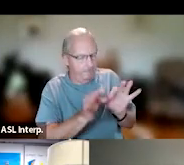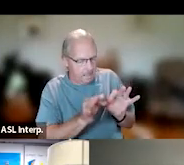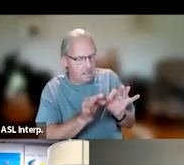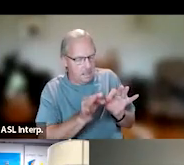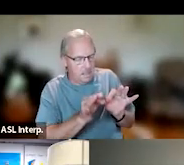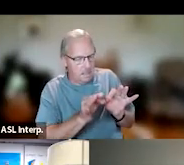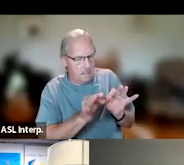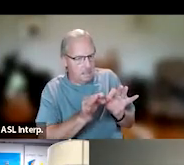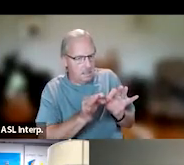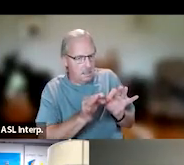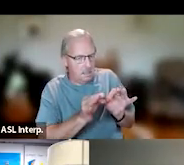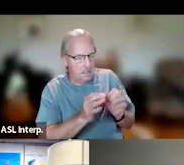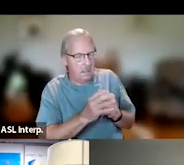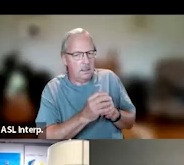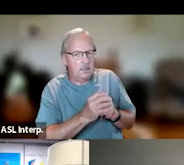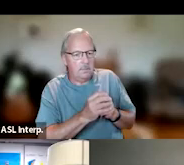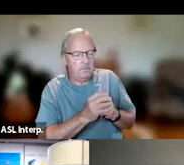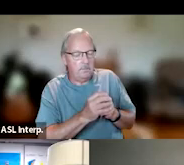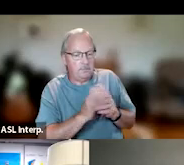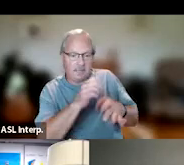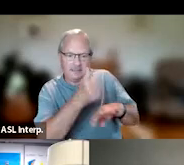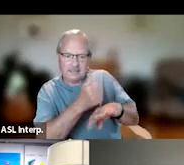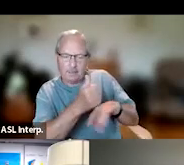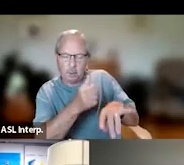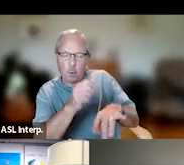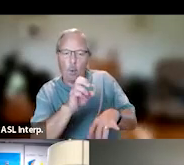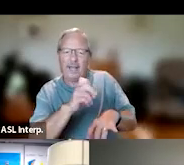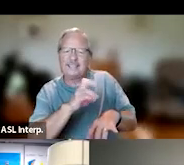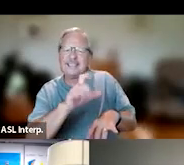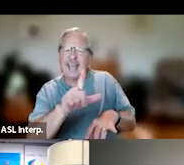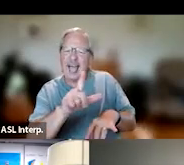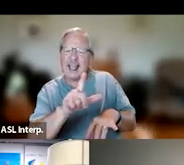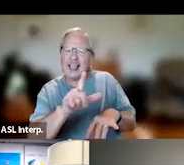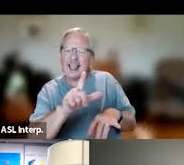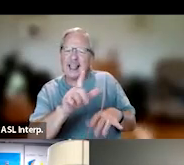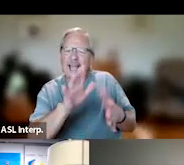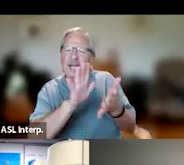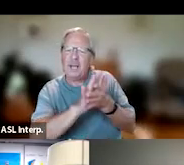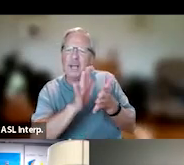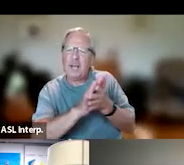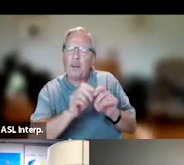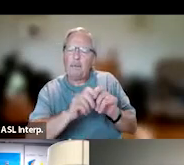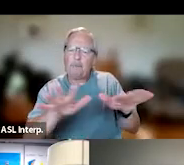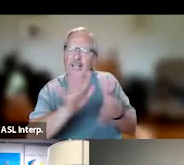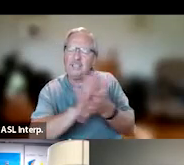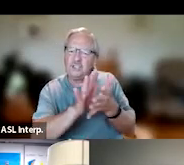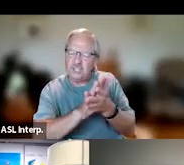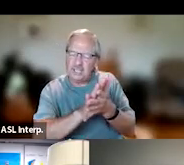to establish your own Excel spreadsheet with all the data that's requested in OAT